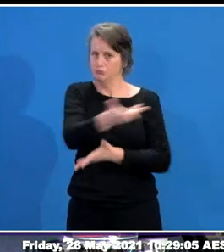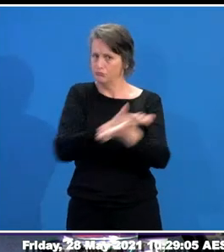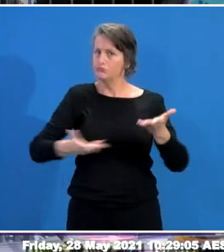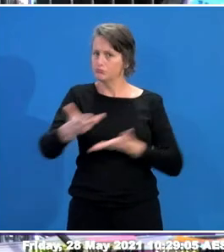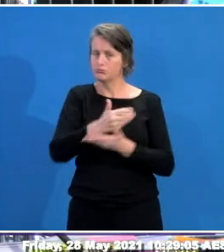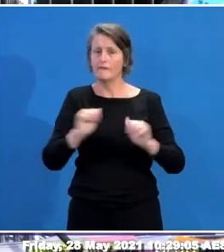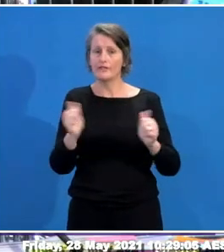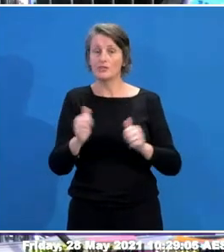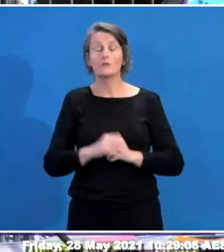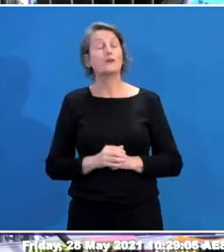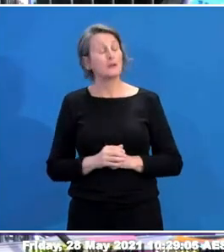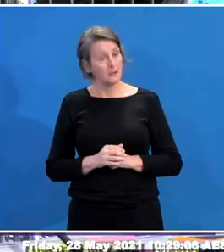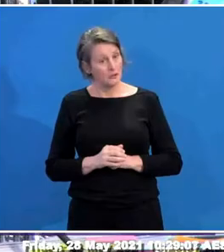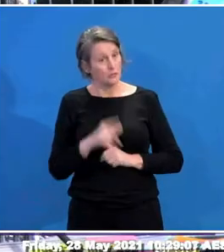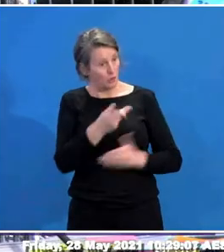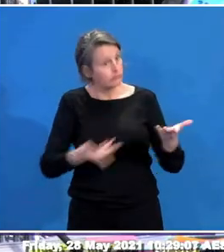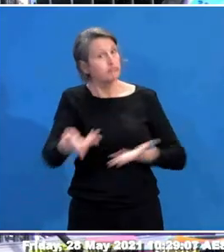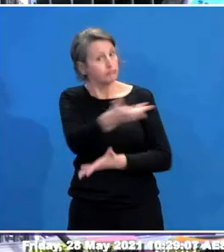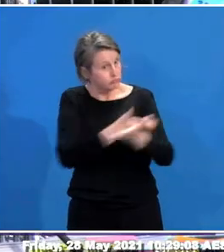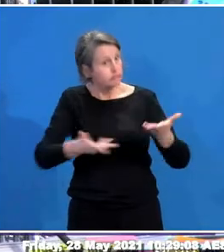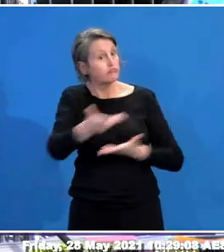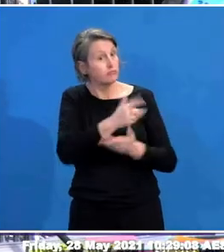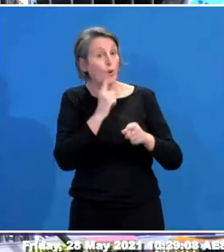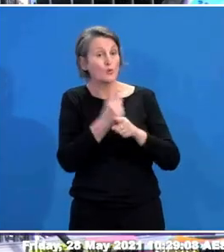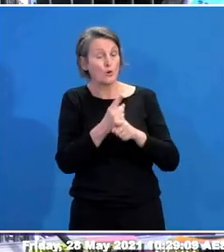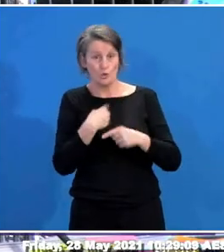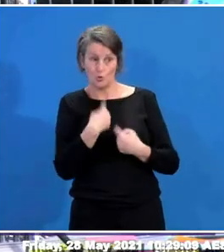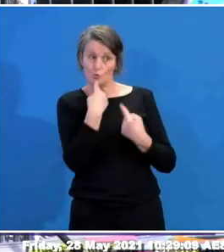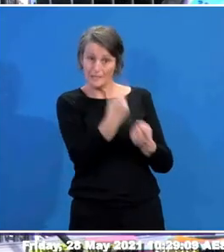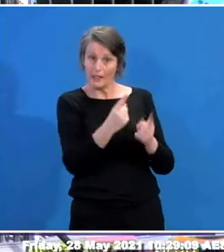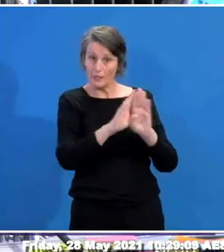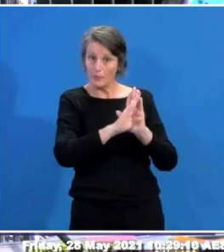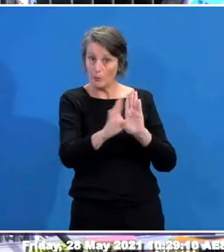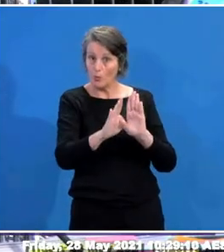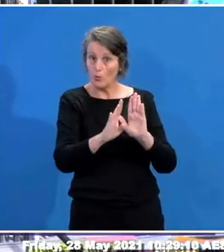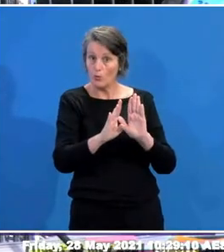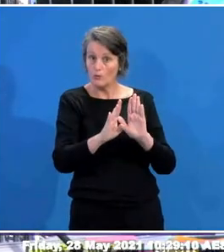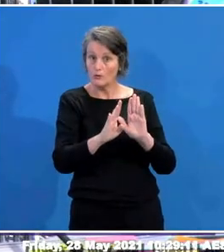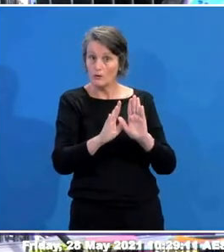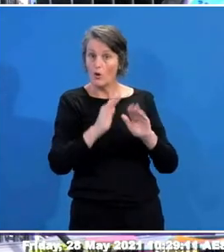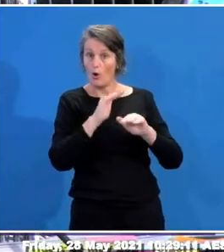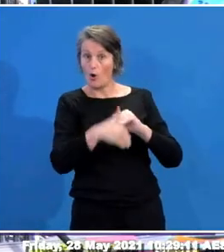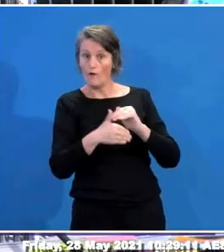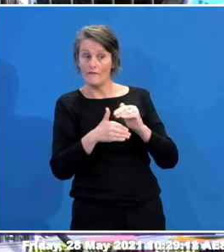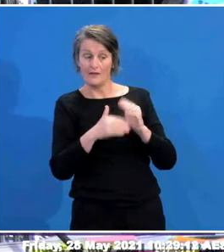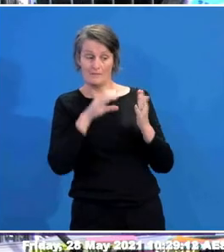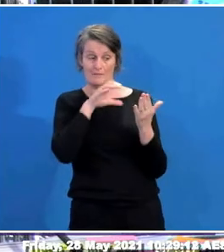Well, did your fulsome discussion involve telling the Board specifically the matters set out in paragraph 6?